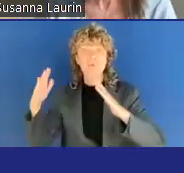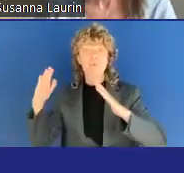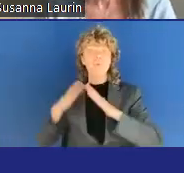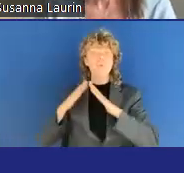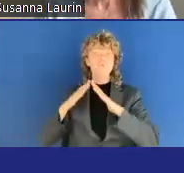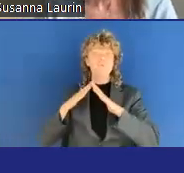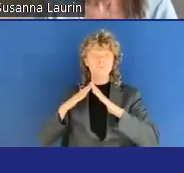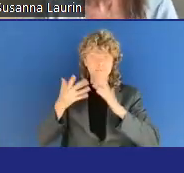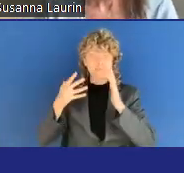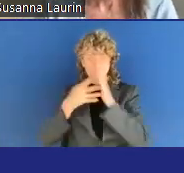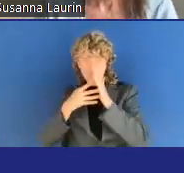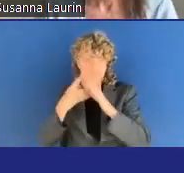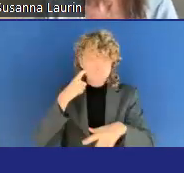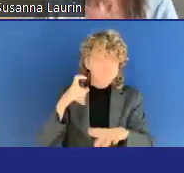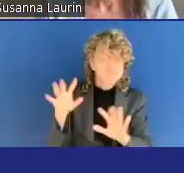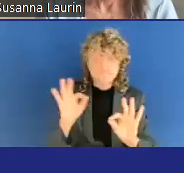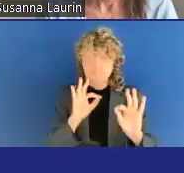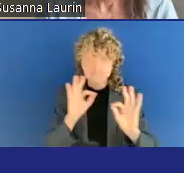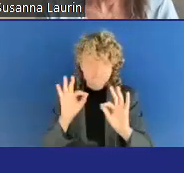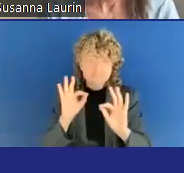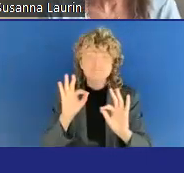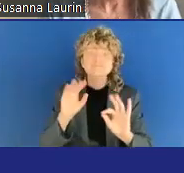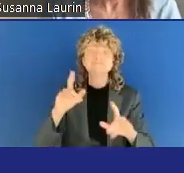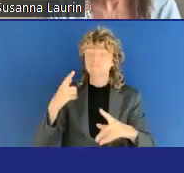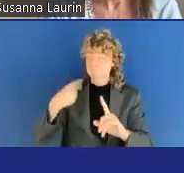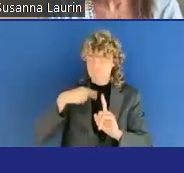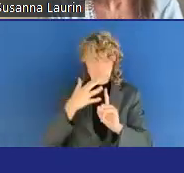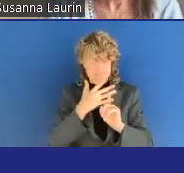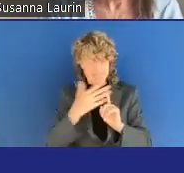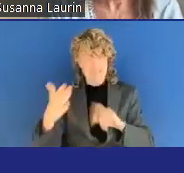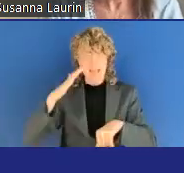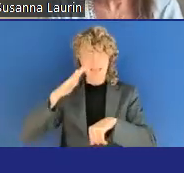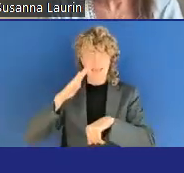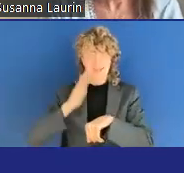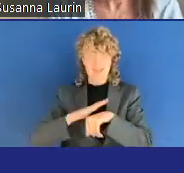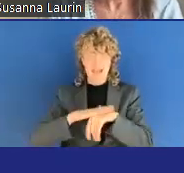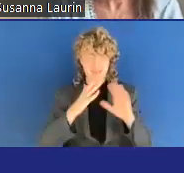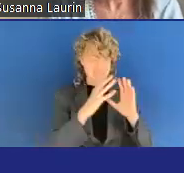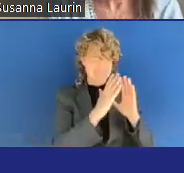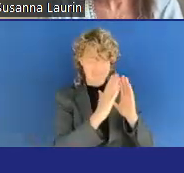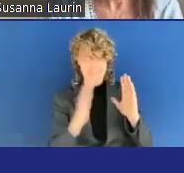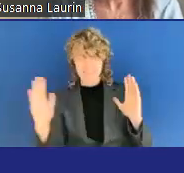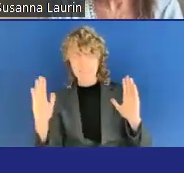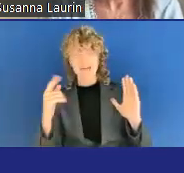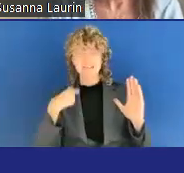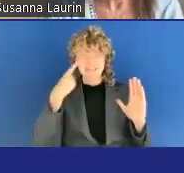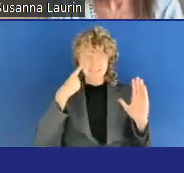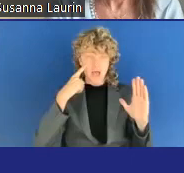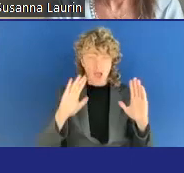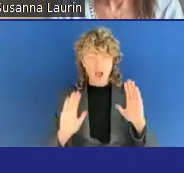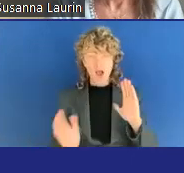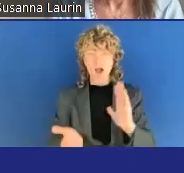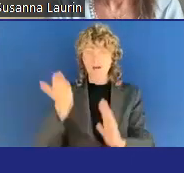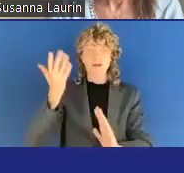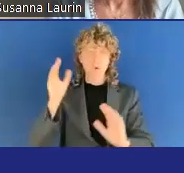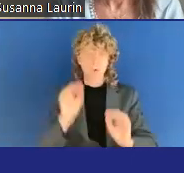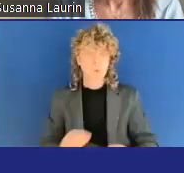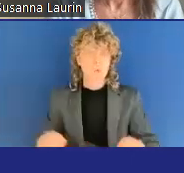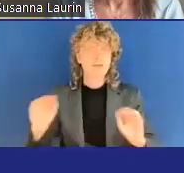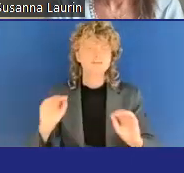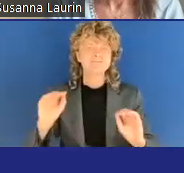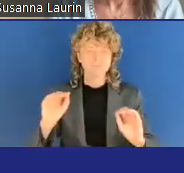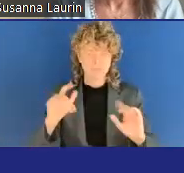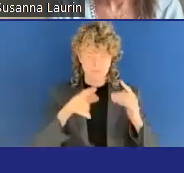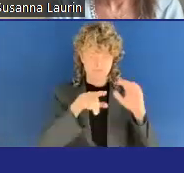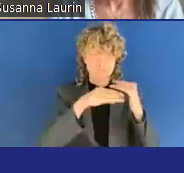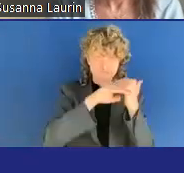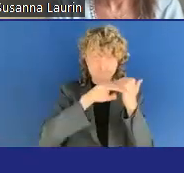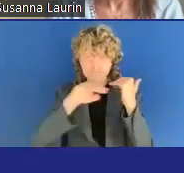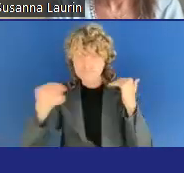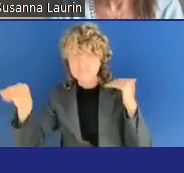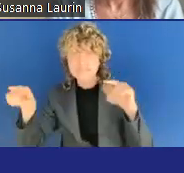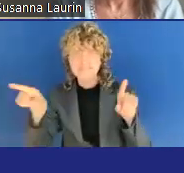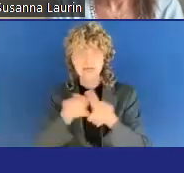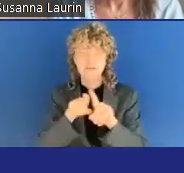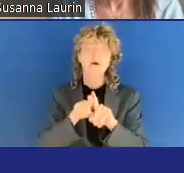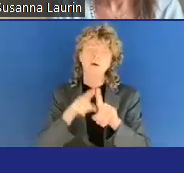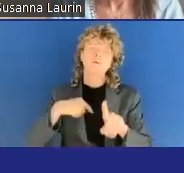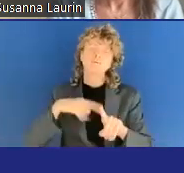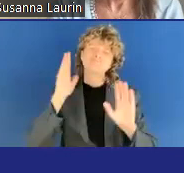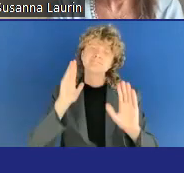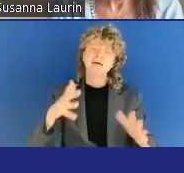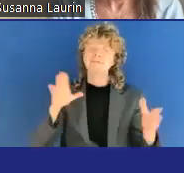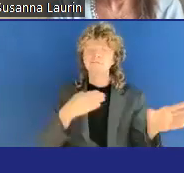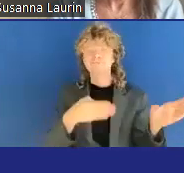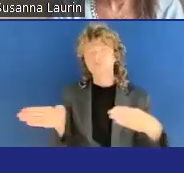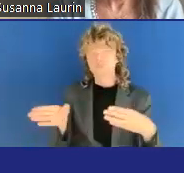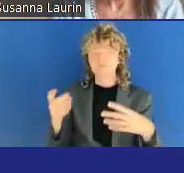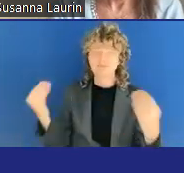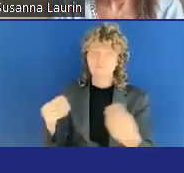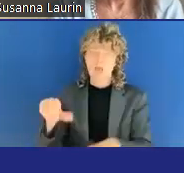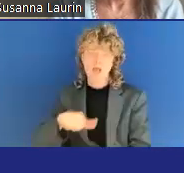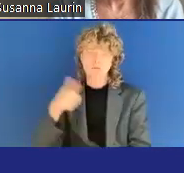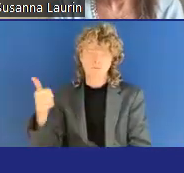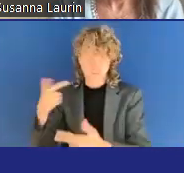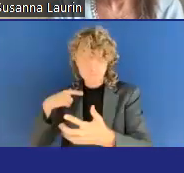do I have a timeline that if we don't see these testing centers get more accessible in a period of time. We'll have to do something like that. Which is a huge undertaking for a relatively small non-profit, but we are very aware of it,